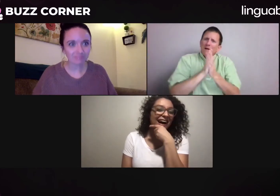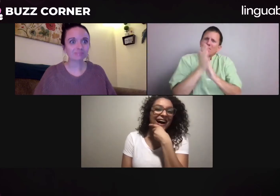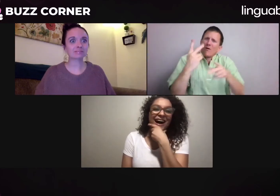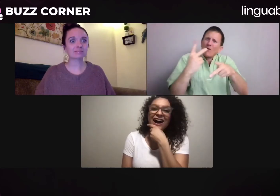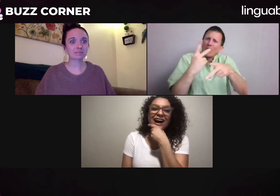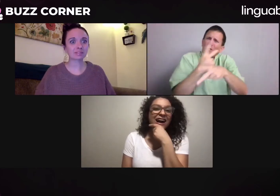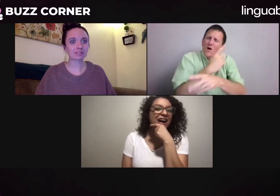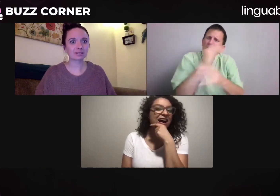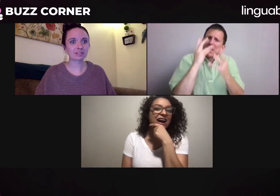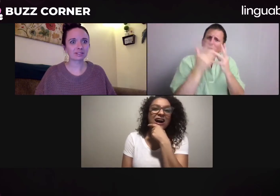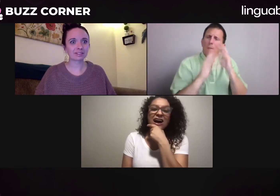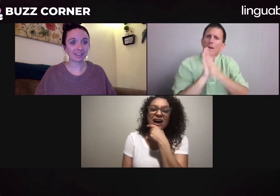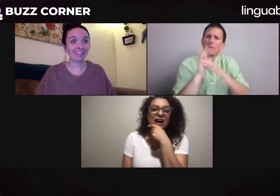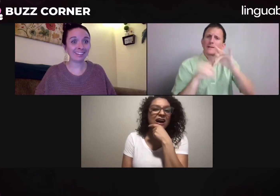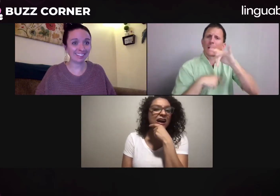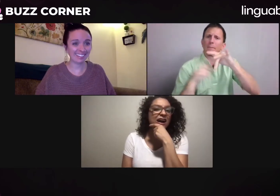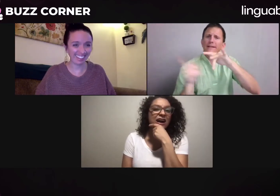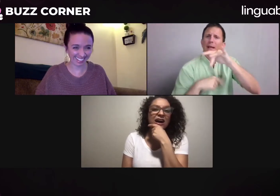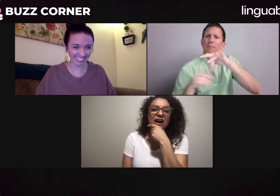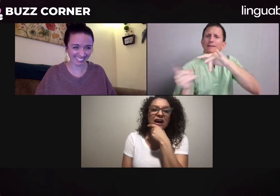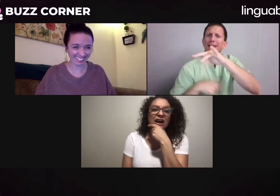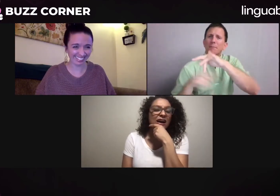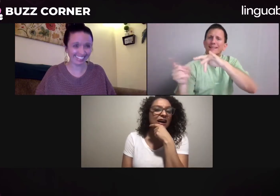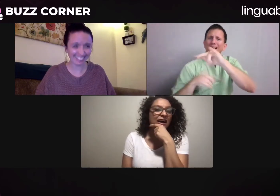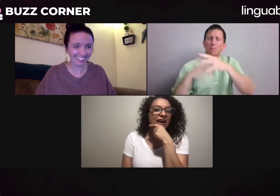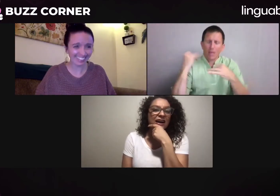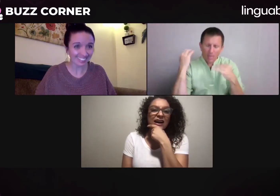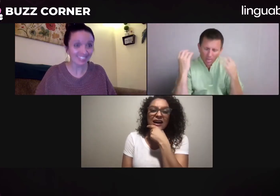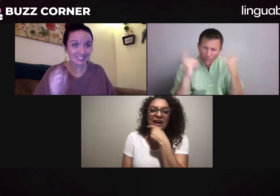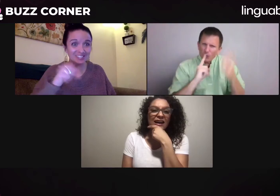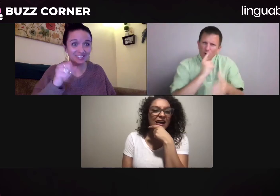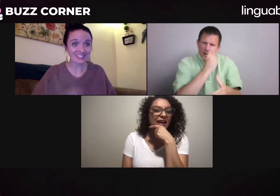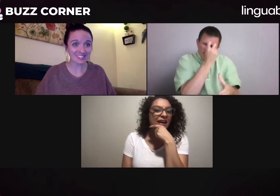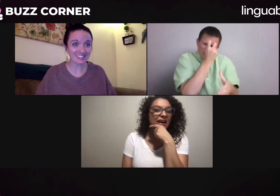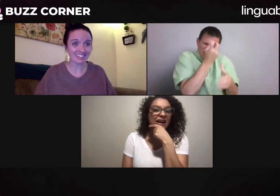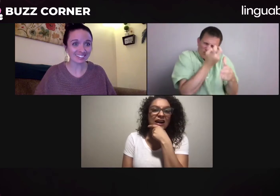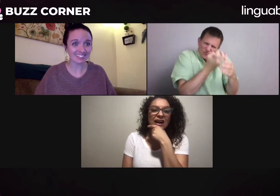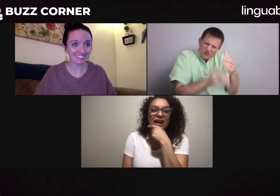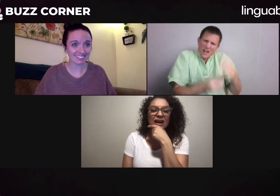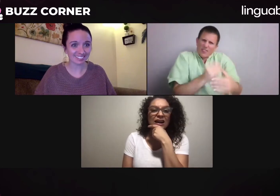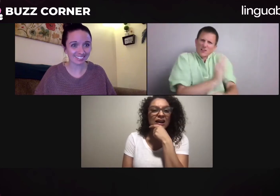And their signing became worse and they began skipping a lot of portions of the song.